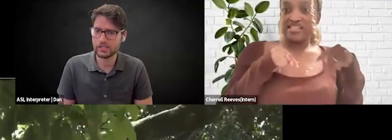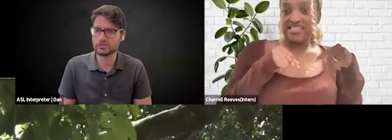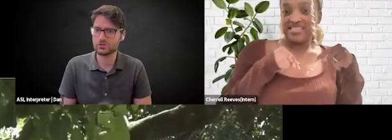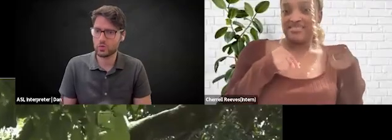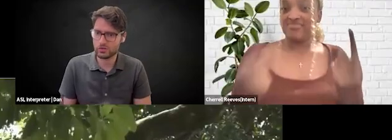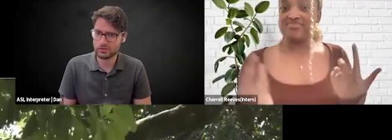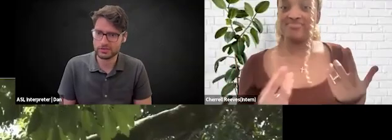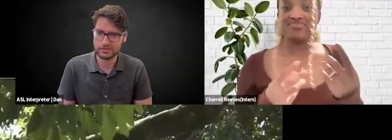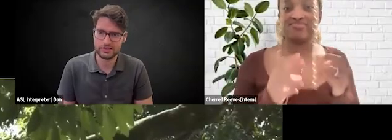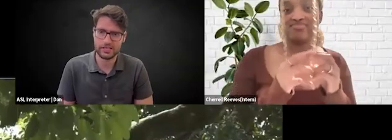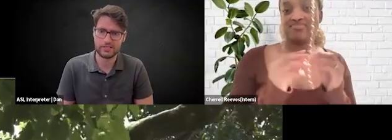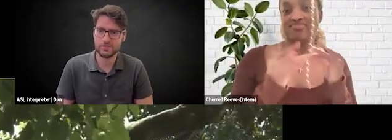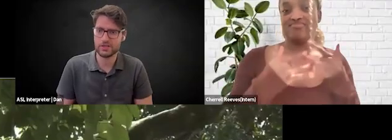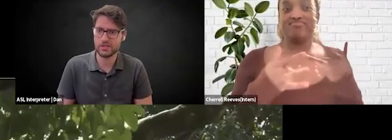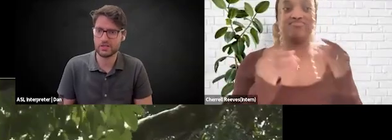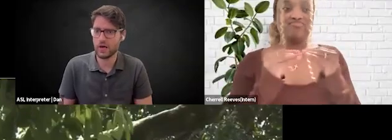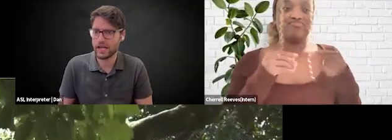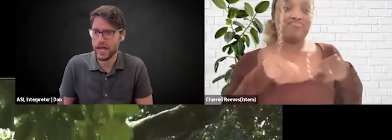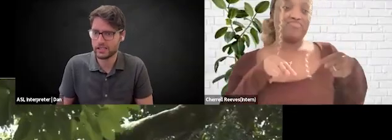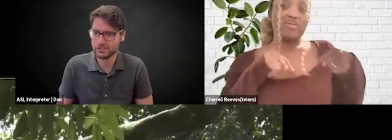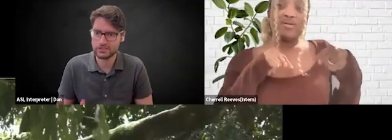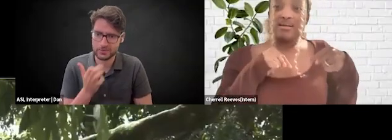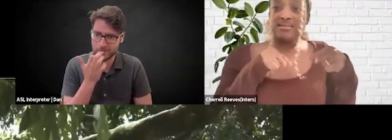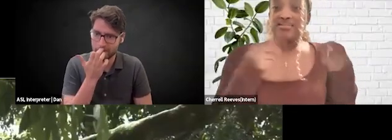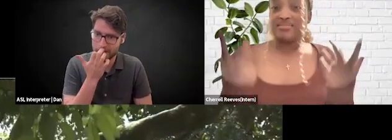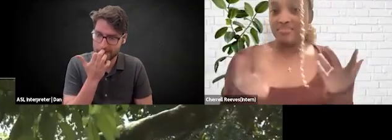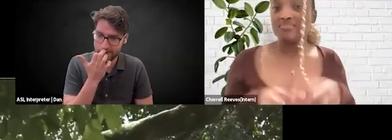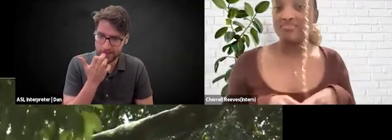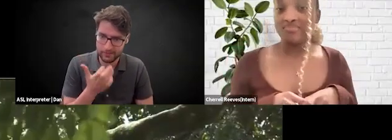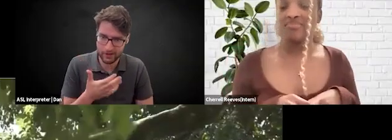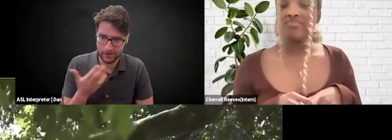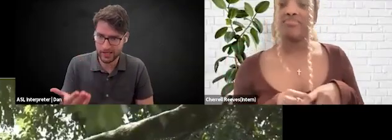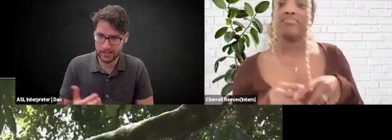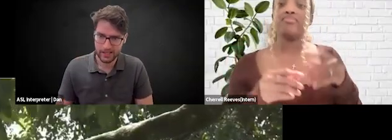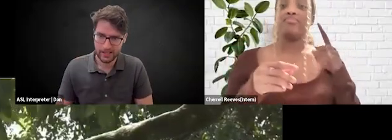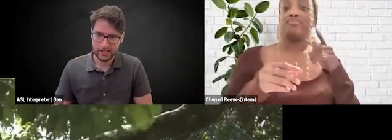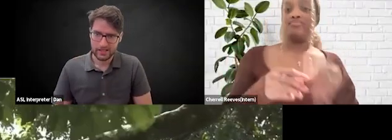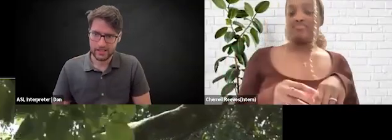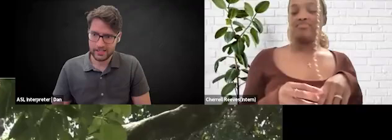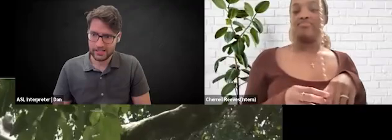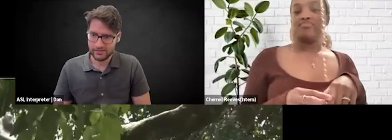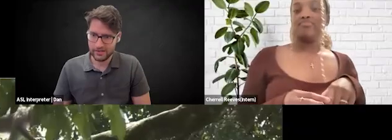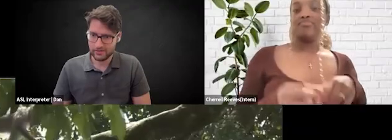Right, squirrels tend to be quite anxious. Right, we can even think about that--